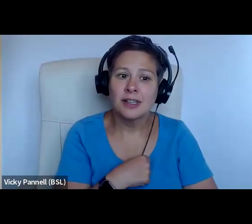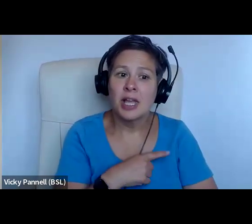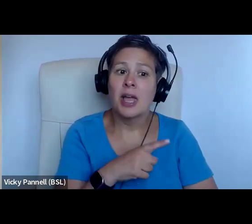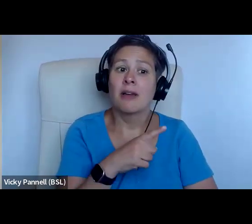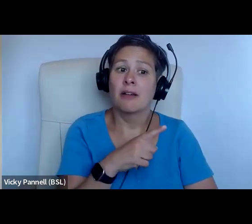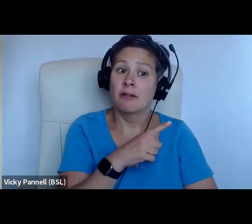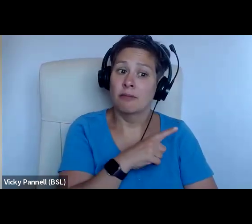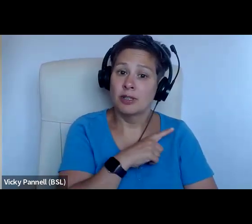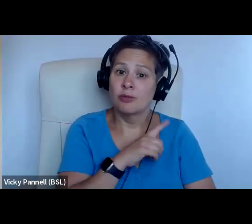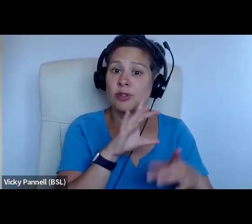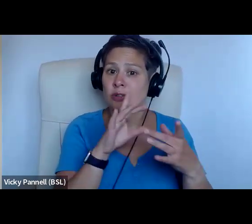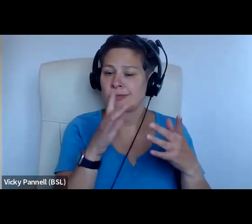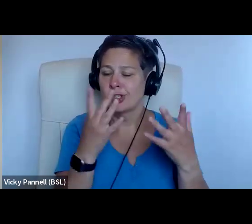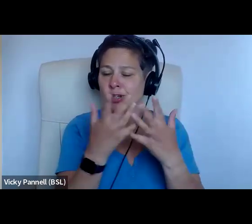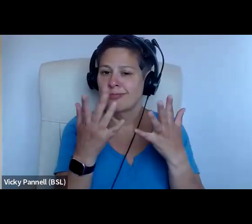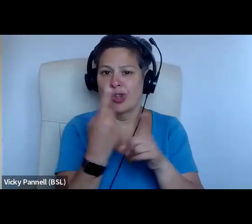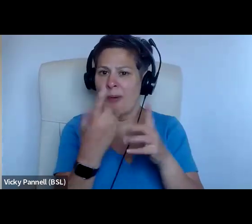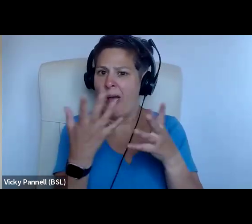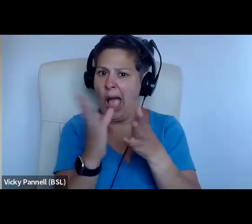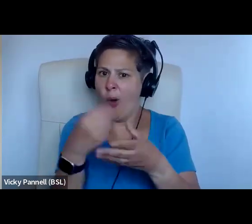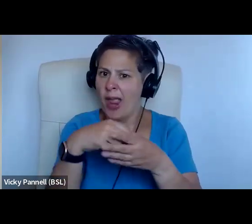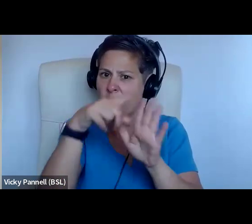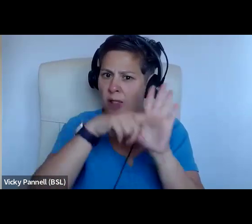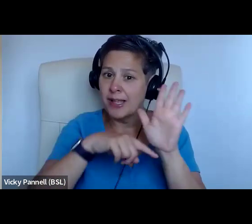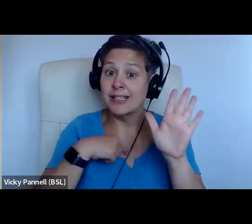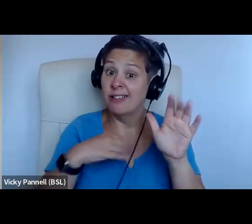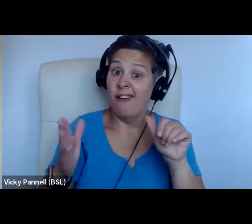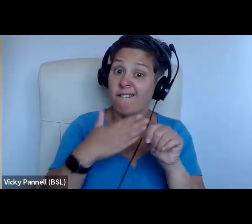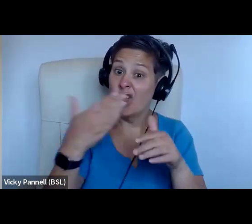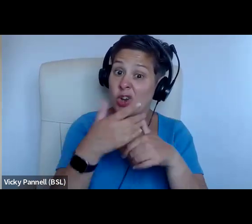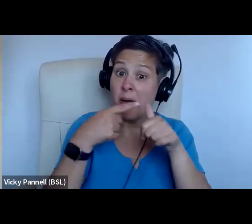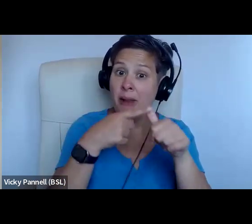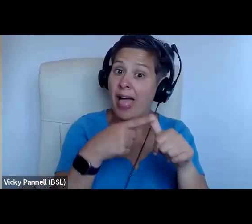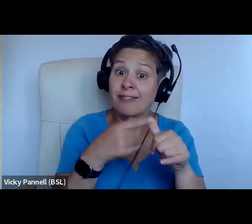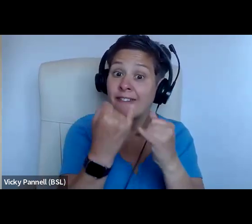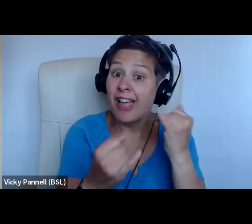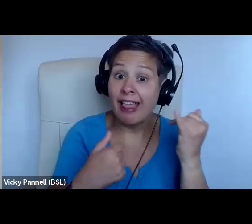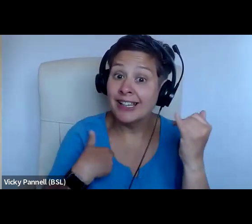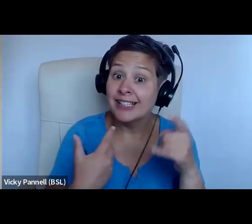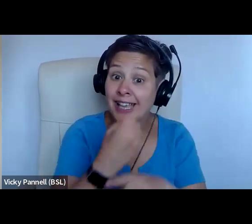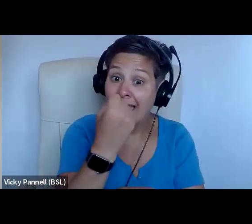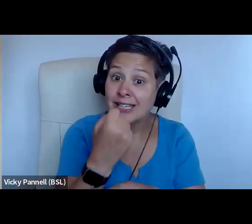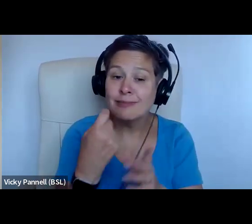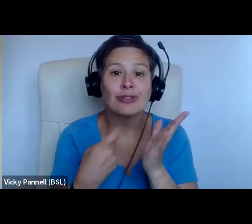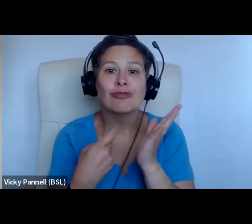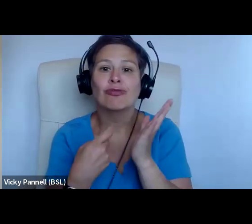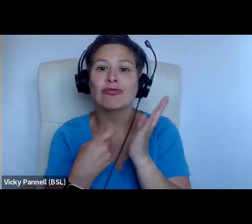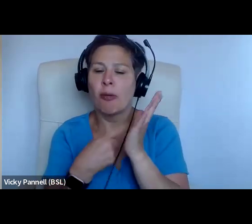really important because it was one of those situations where rejection was every direction and with Robert's support,